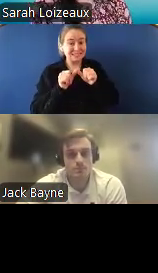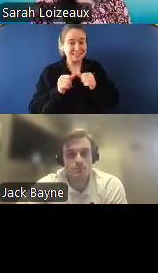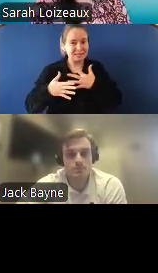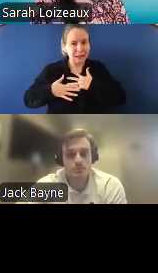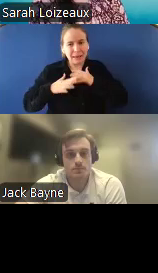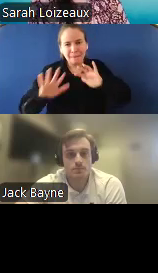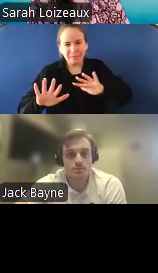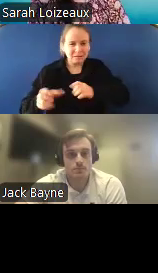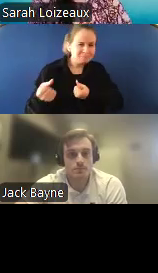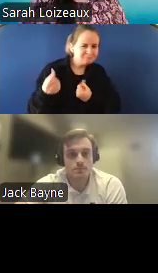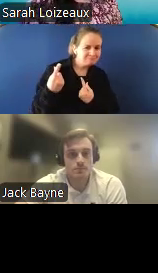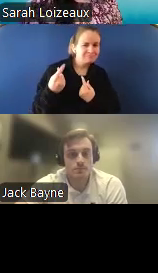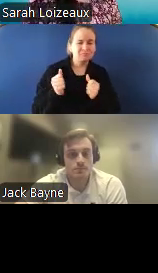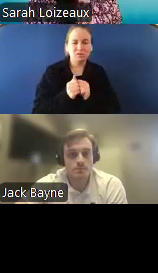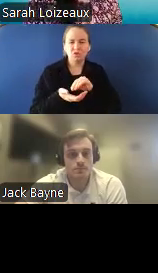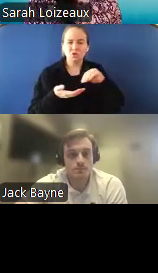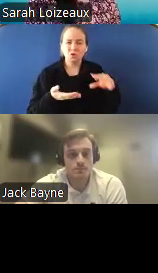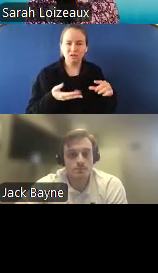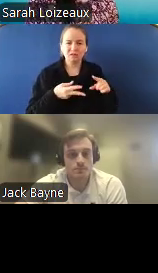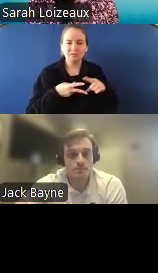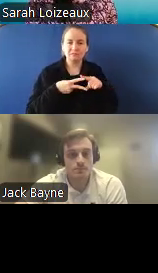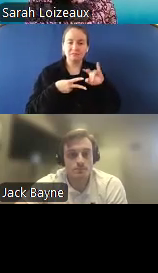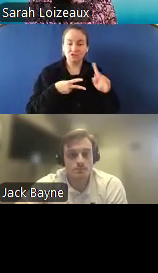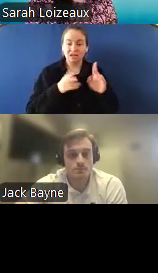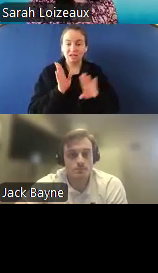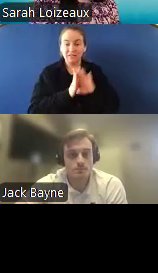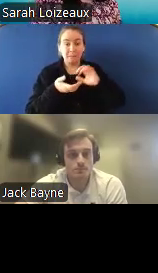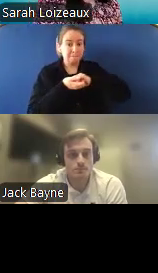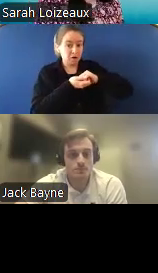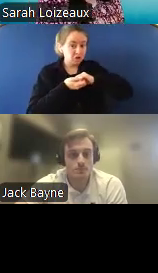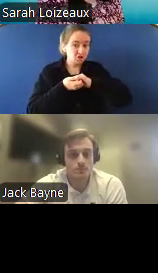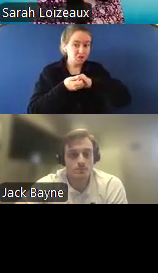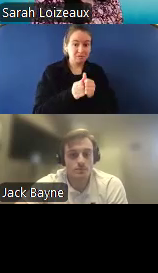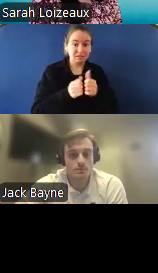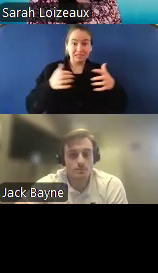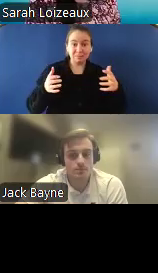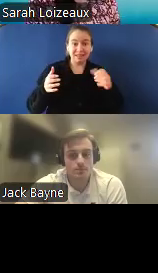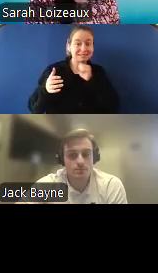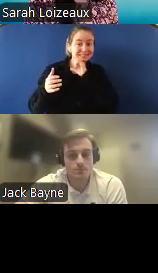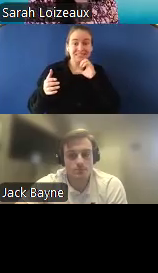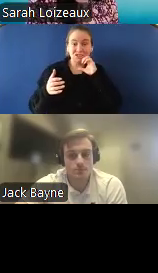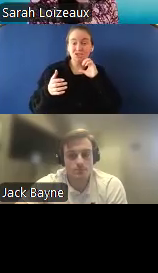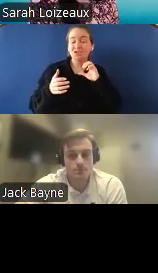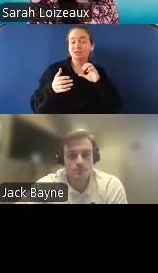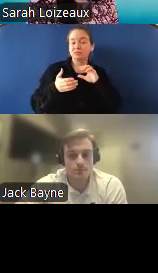his students. Jack has developed partnerships to expand senior center programs, piloted initiatives